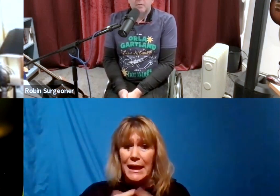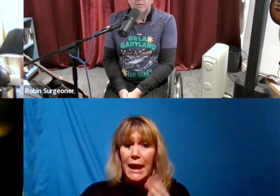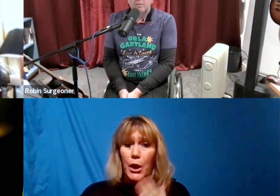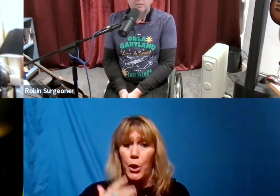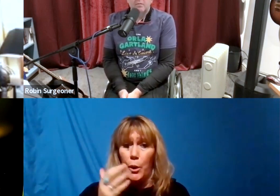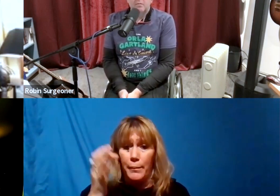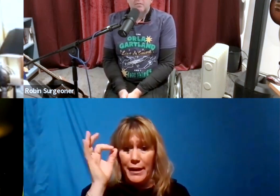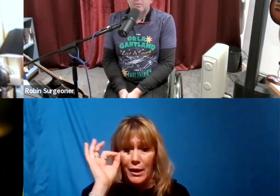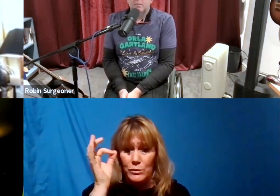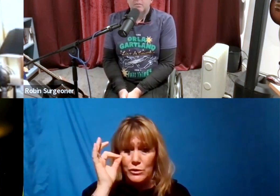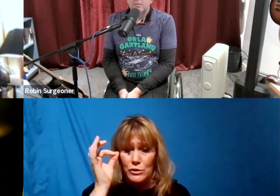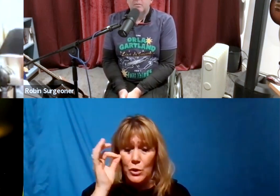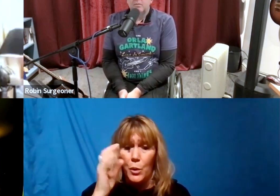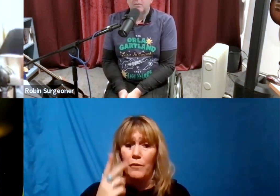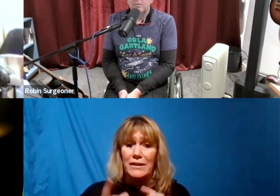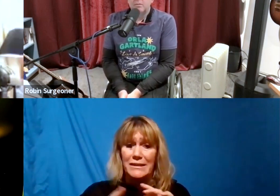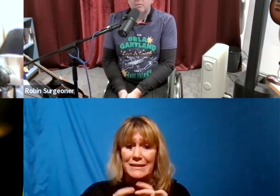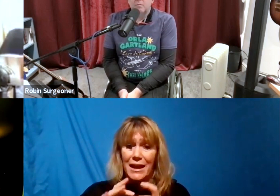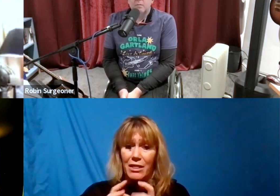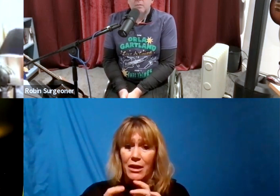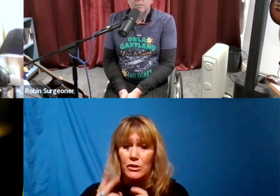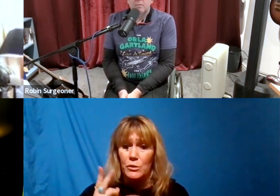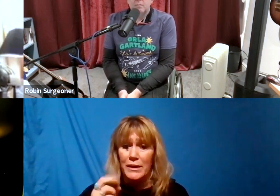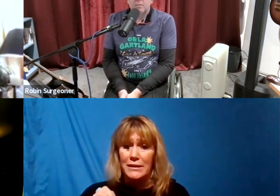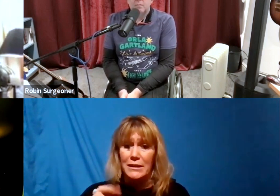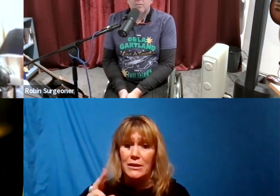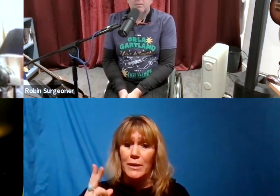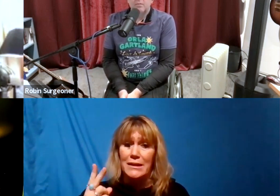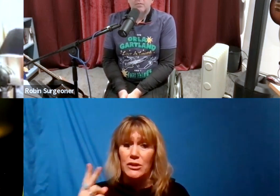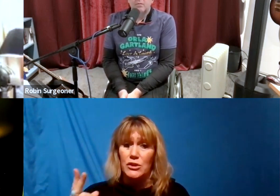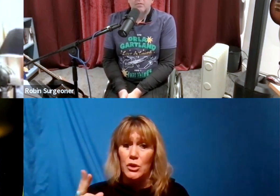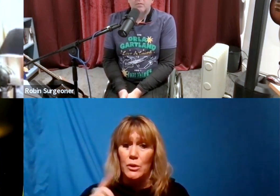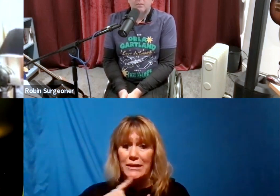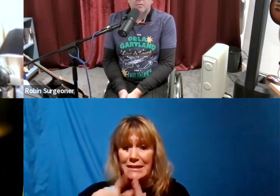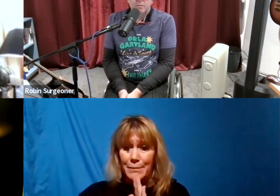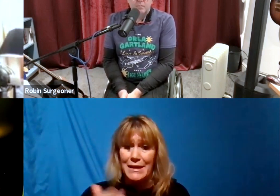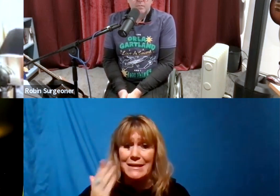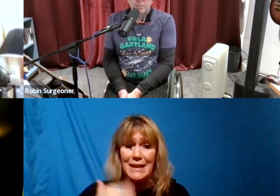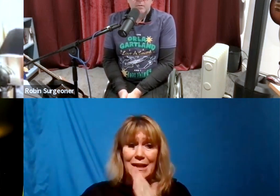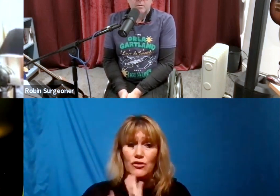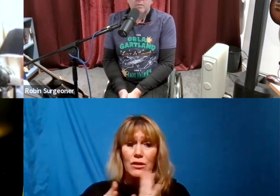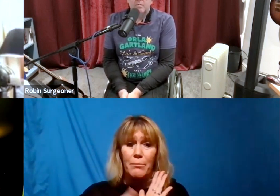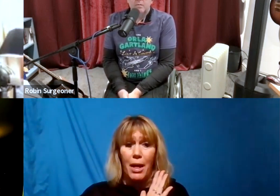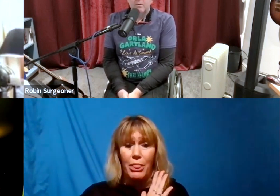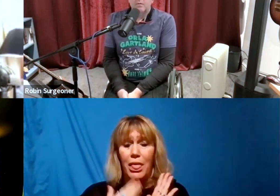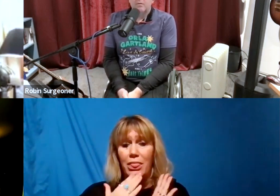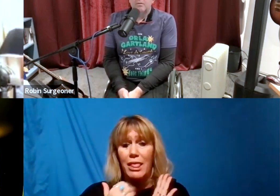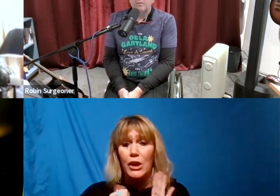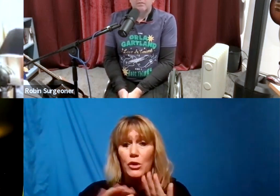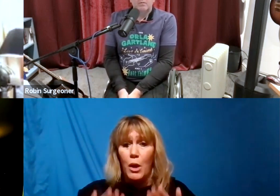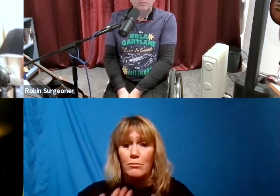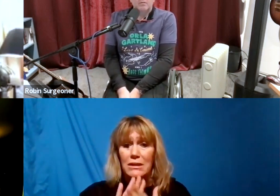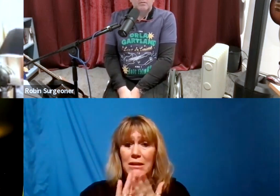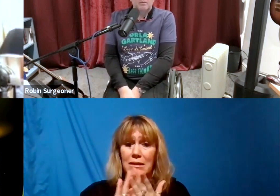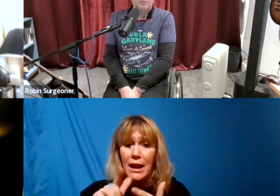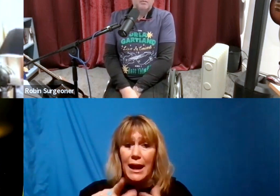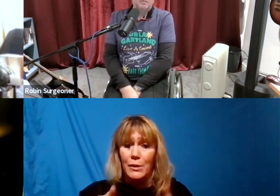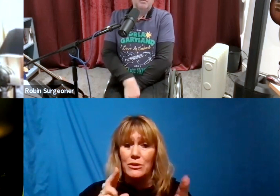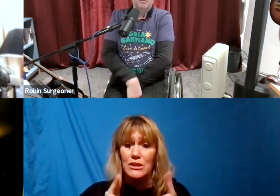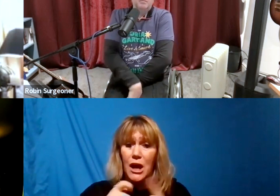way to Mrs Draisey. This is a song that I wrote before he was born although, although I'm going to dedicate it to him as well, because this is a song I wrote